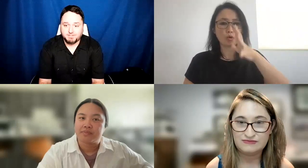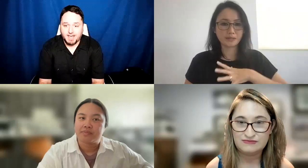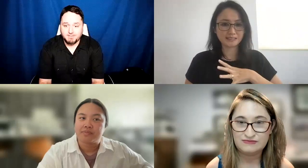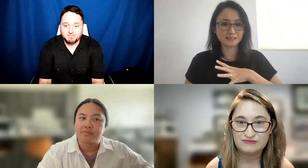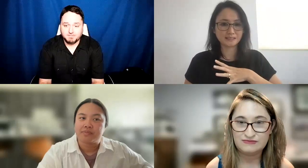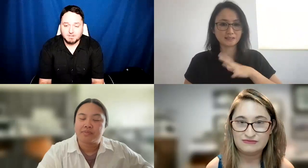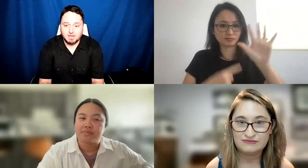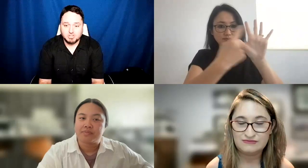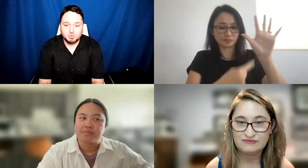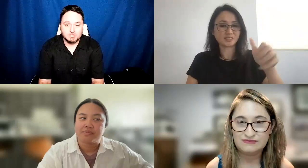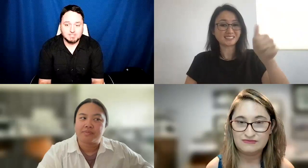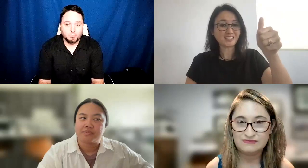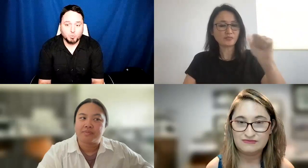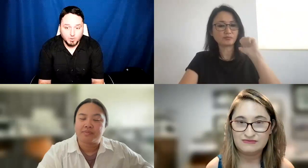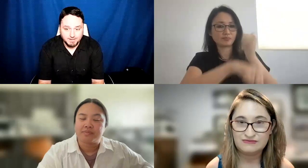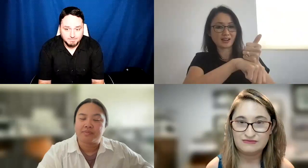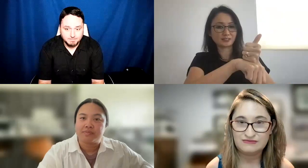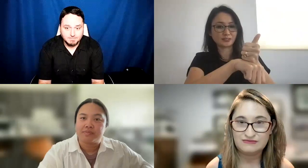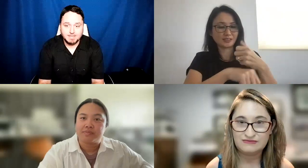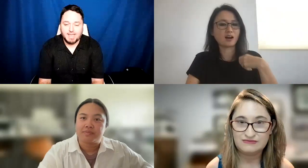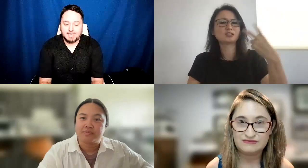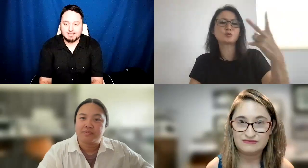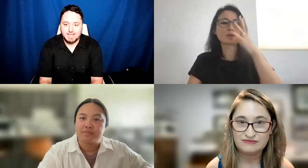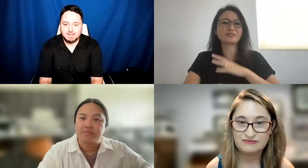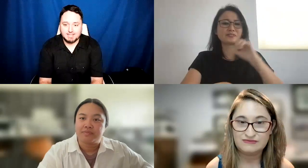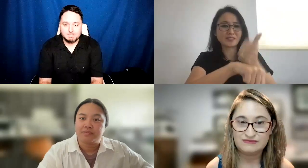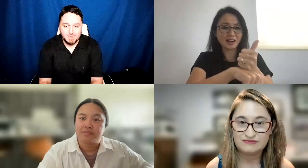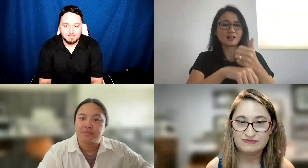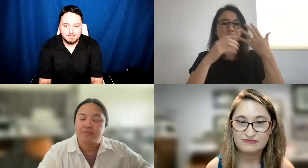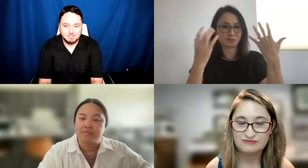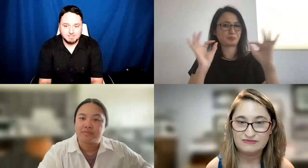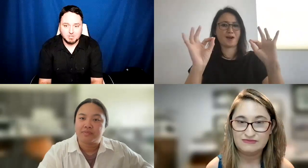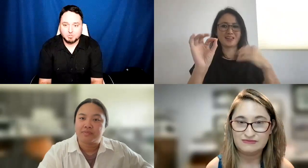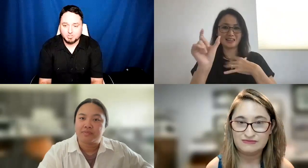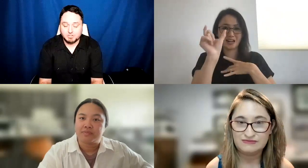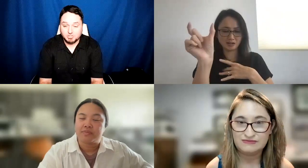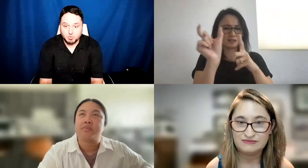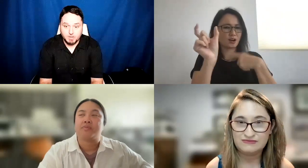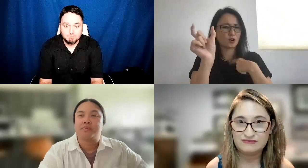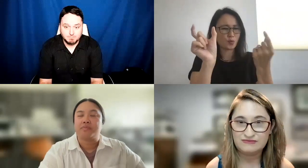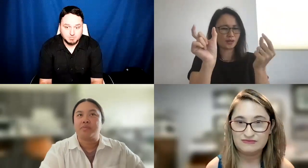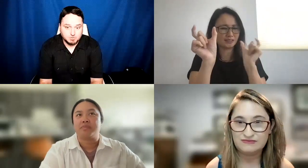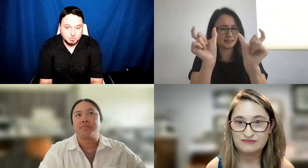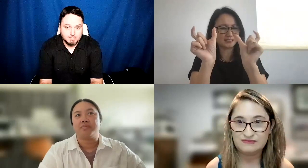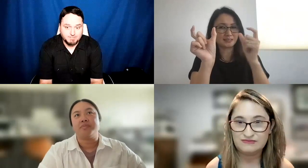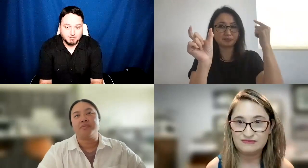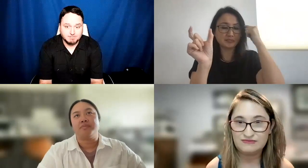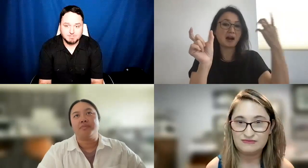Five showing the sign for woman and 10 is based, so two women founded it.